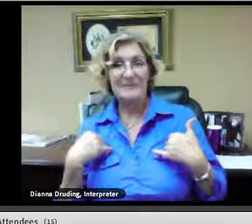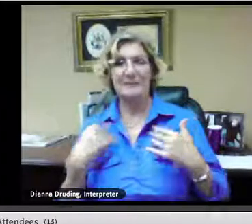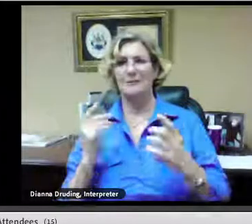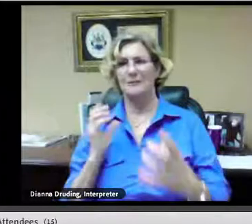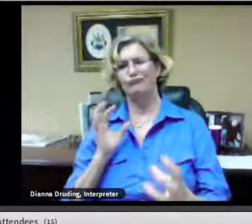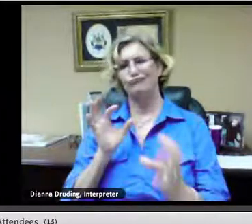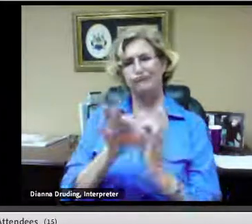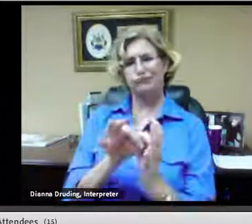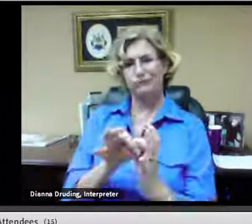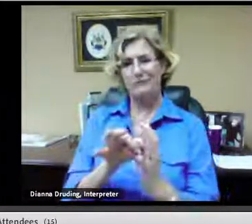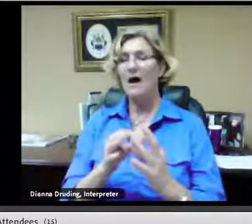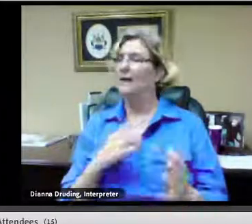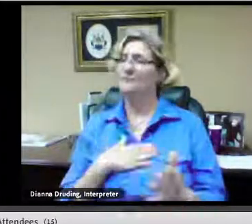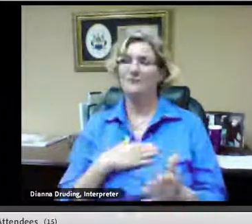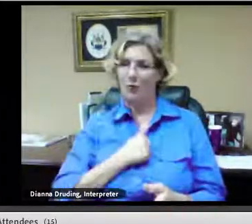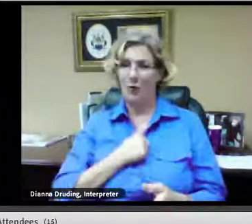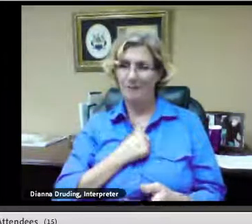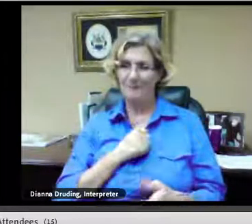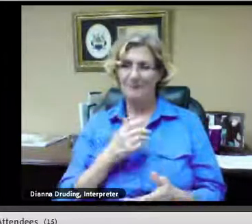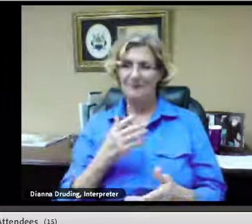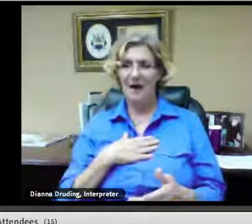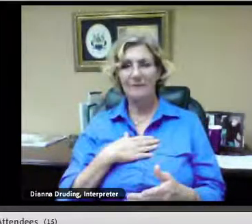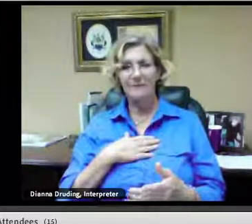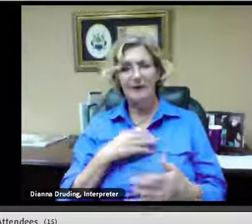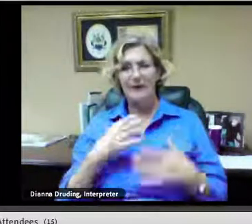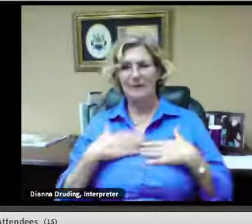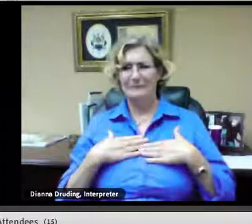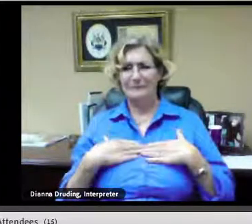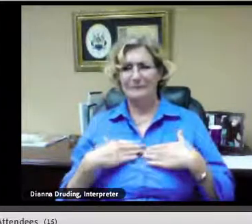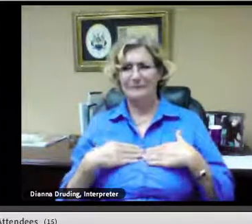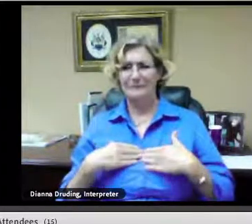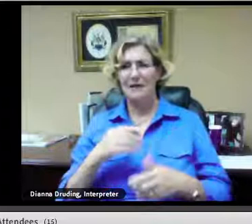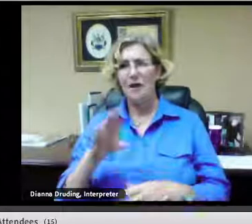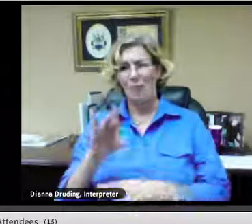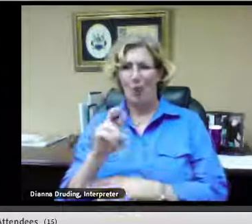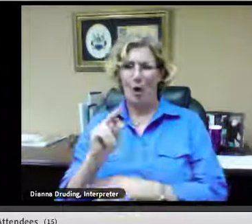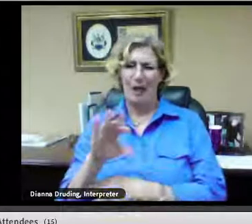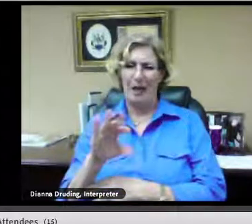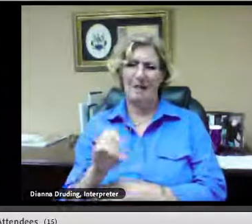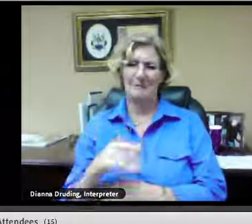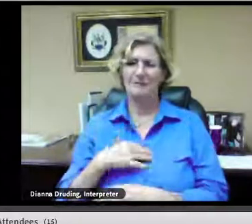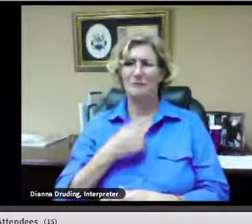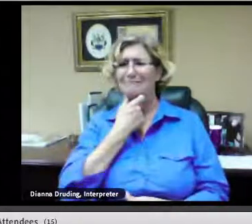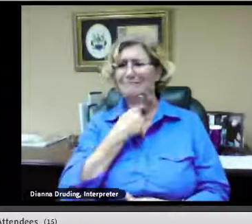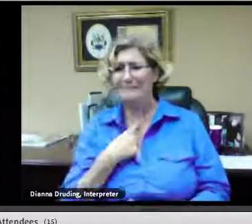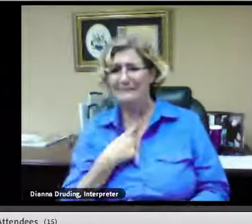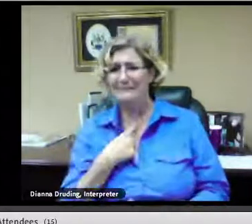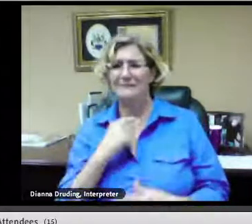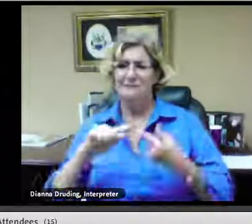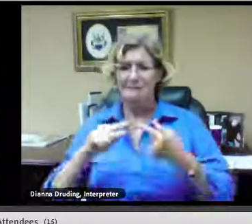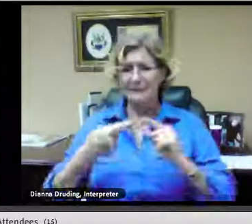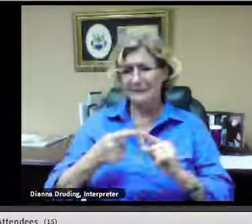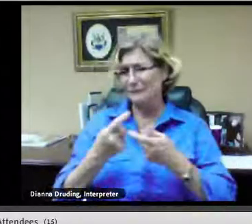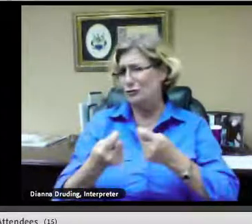I'm battling chronic bronchitis, so my throat is raspy, and I'm trying not to cough into the microphone. I know you can't get it,